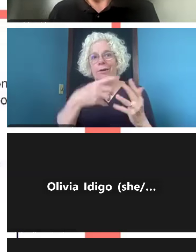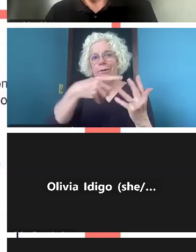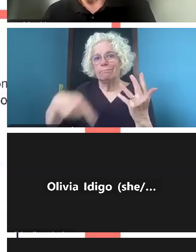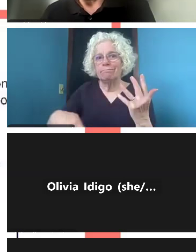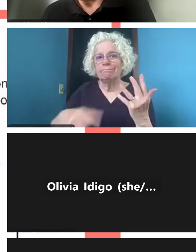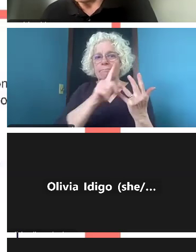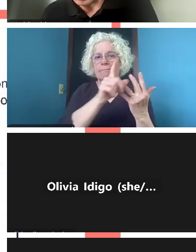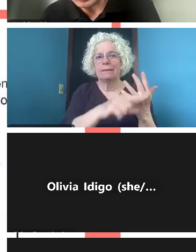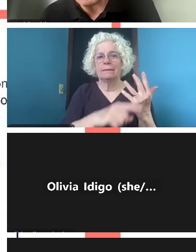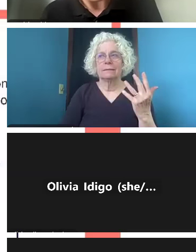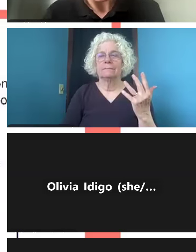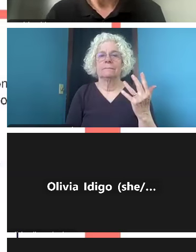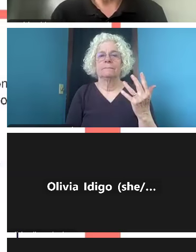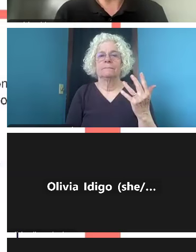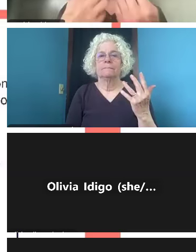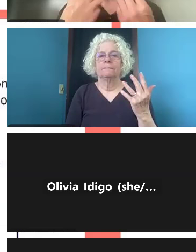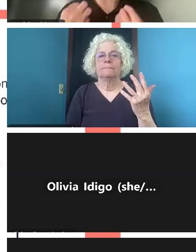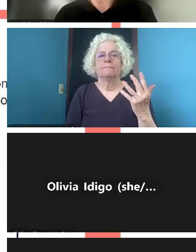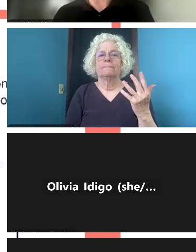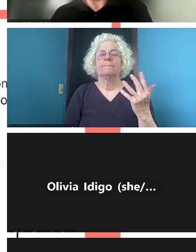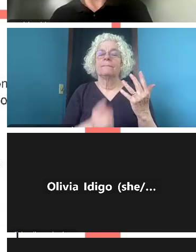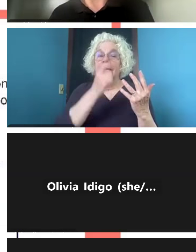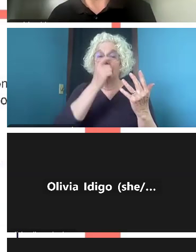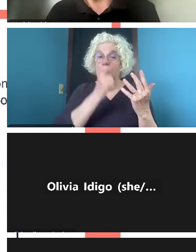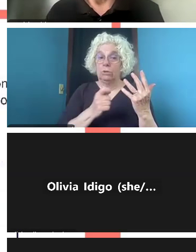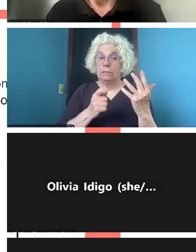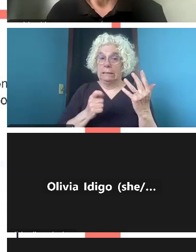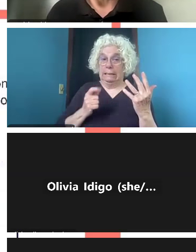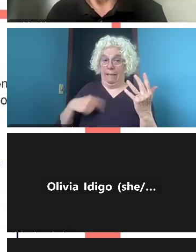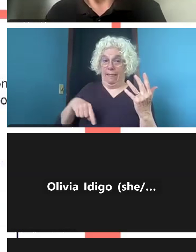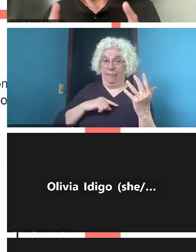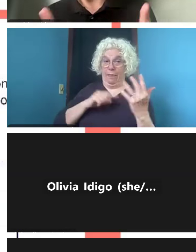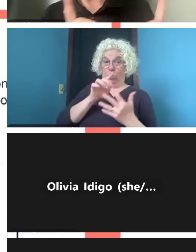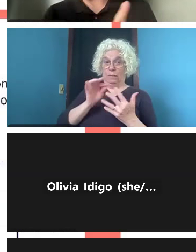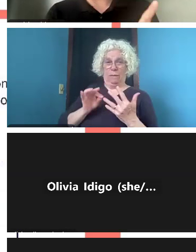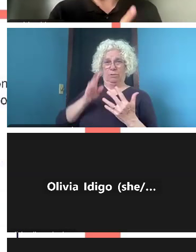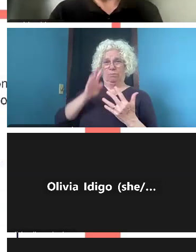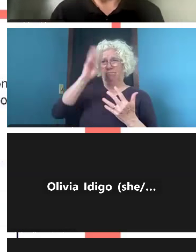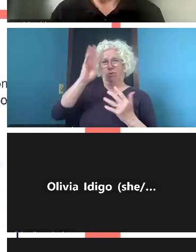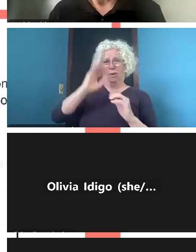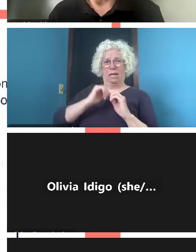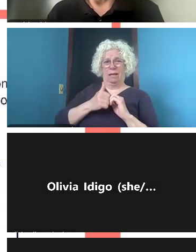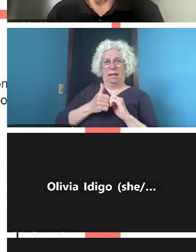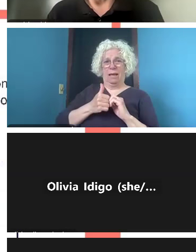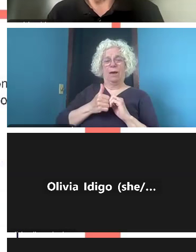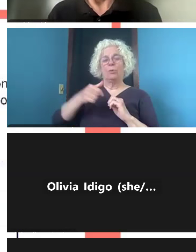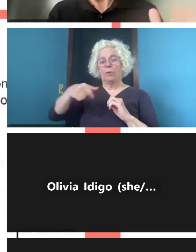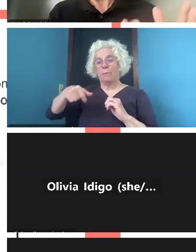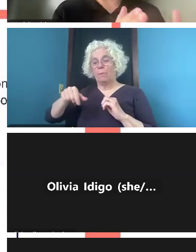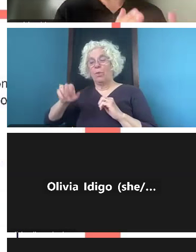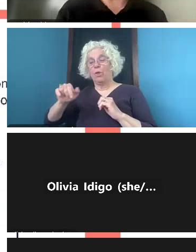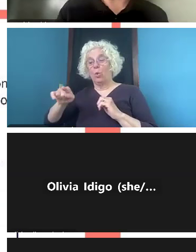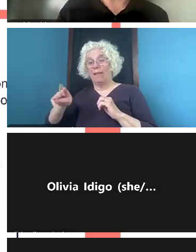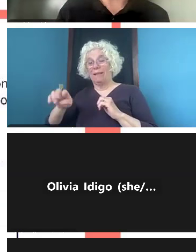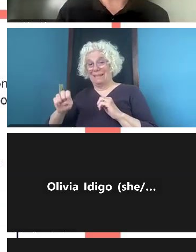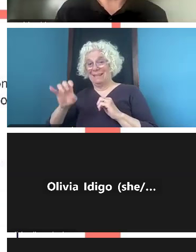And I want to sort of clarify how do we come up with the options here? That's why we do that qualitative phase.